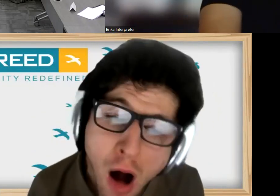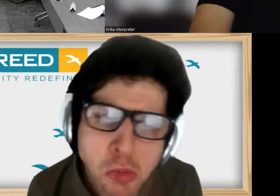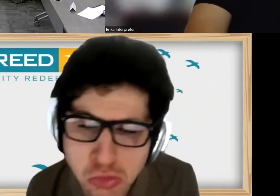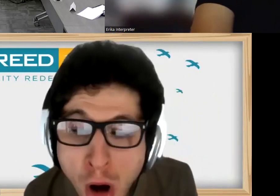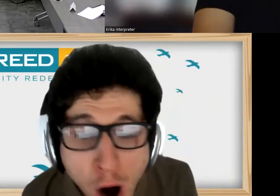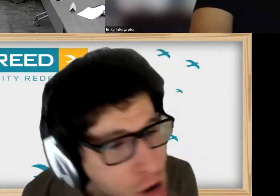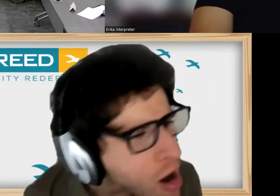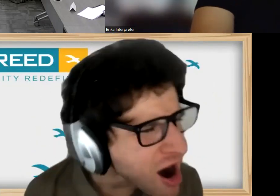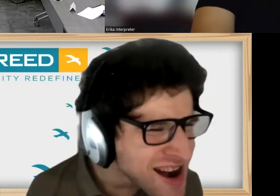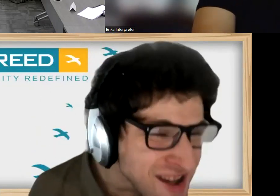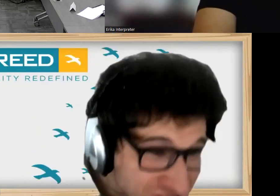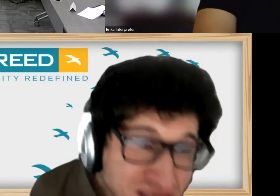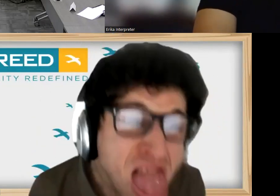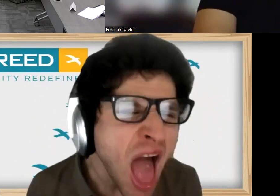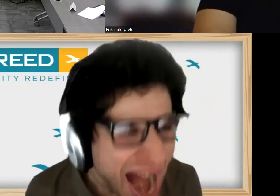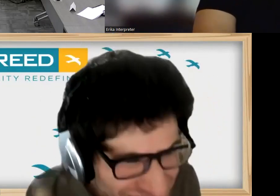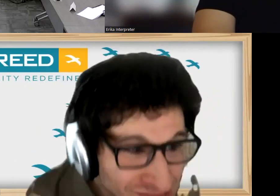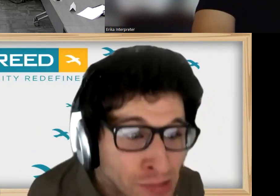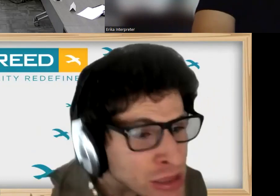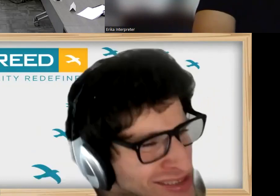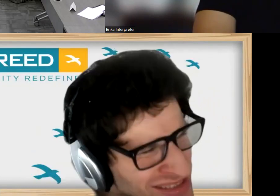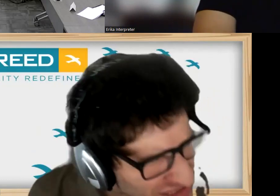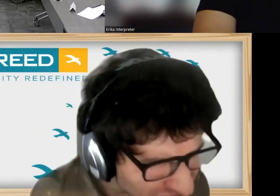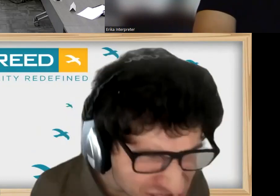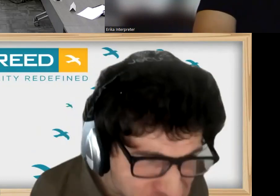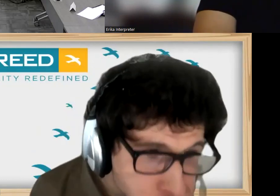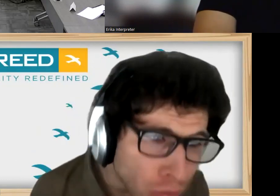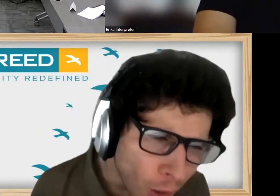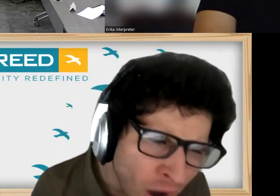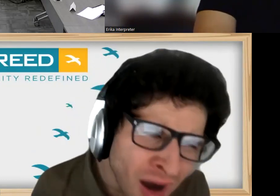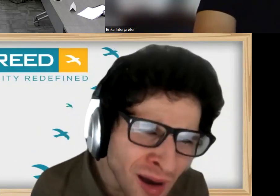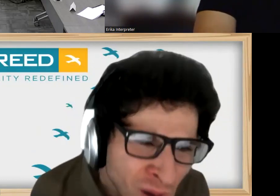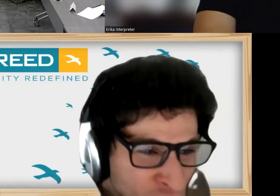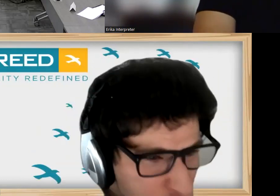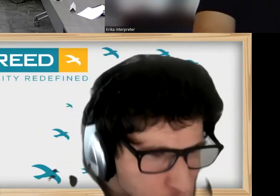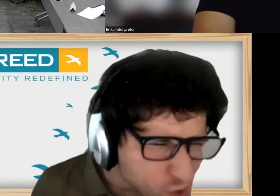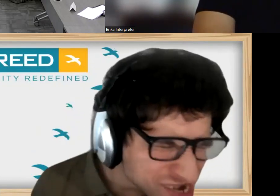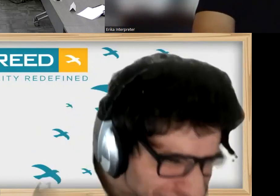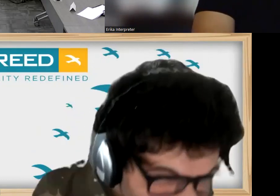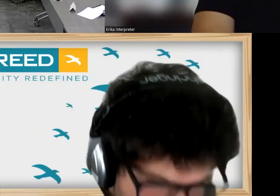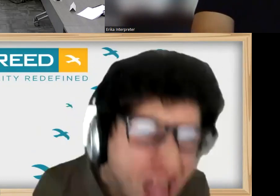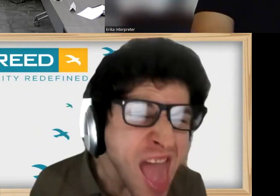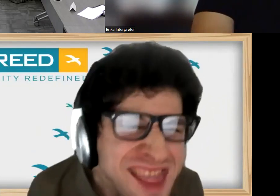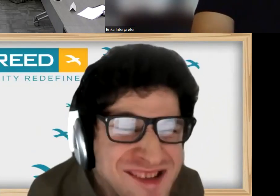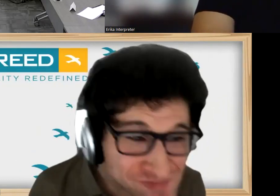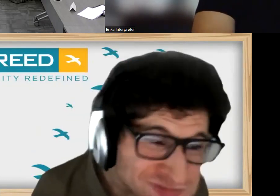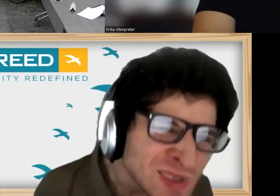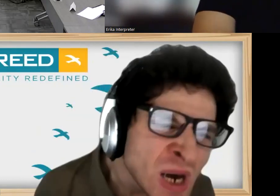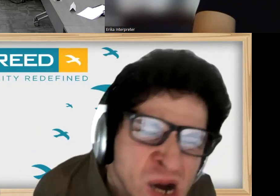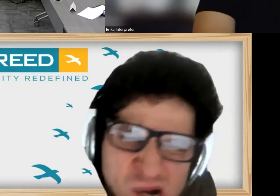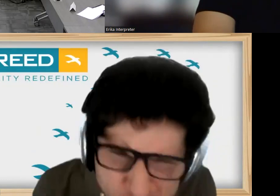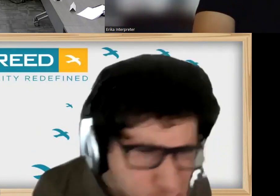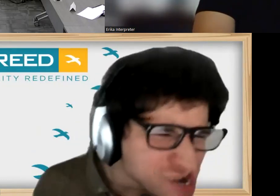on